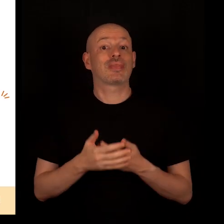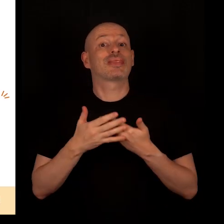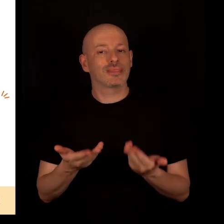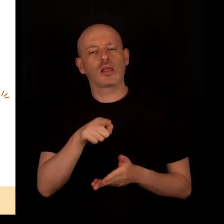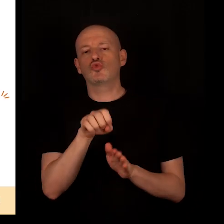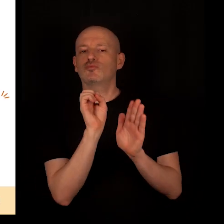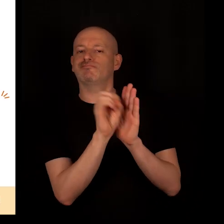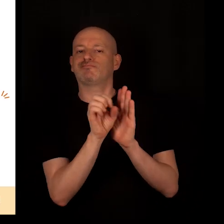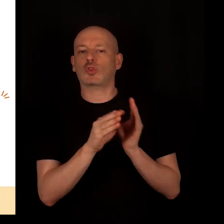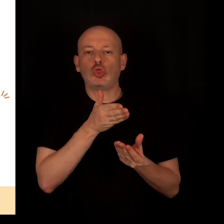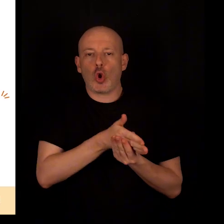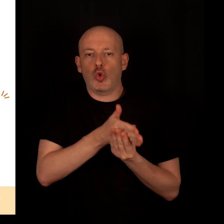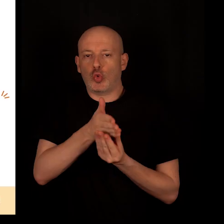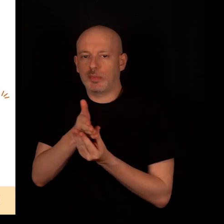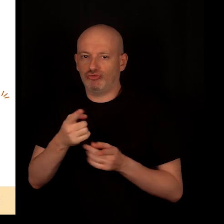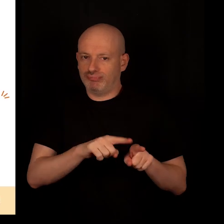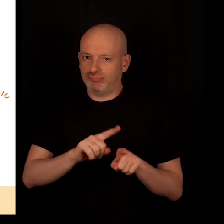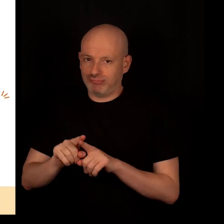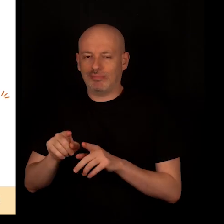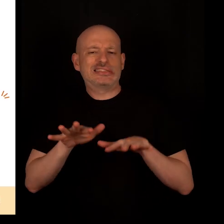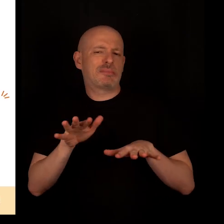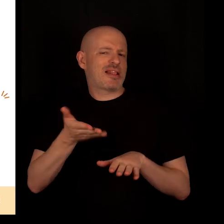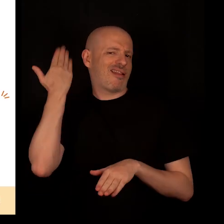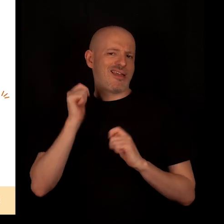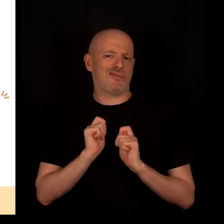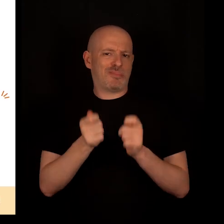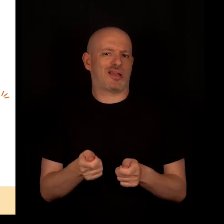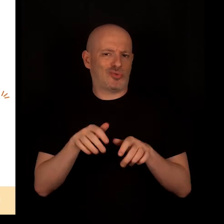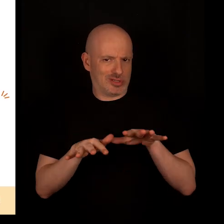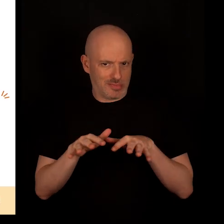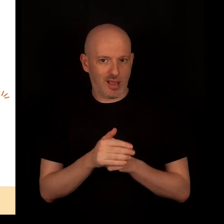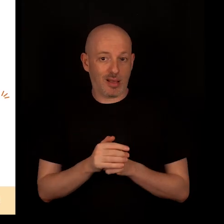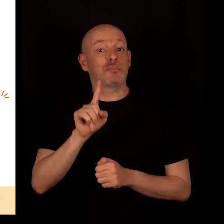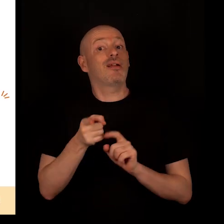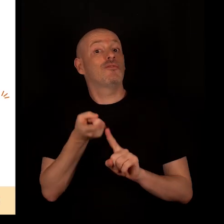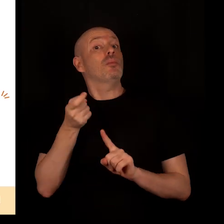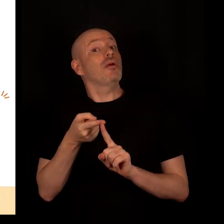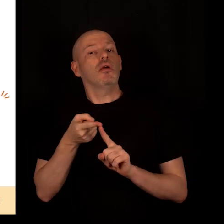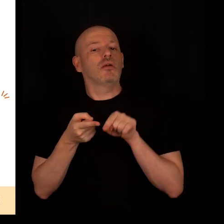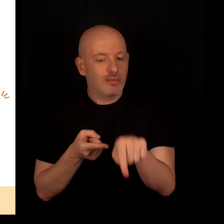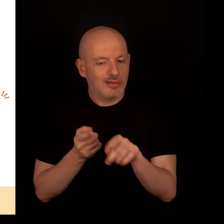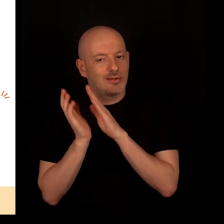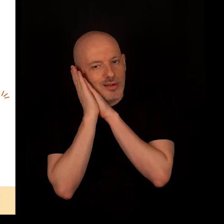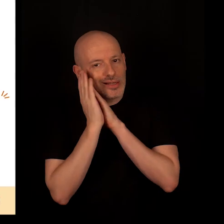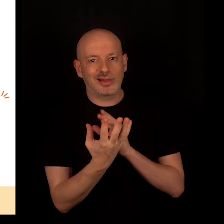And then, you will need to upload some documents, similarly to the application, but that are, in fact, for the residents.